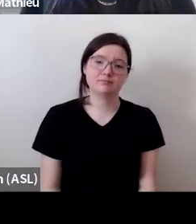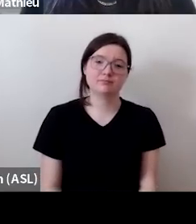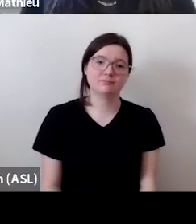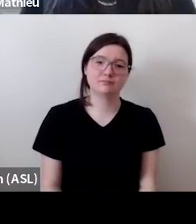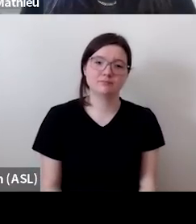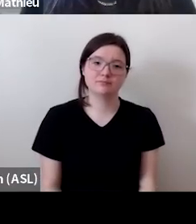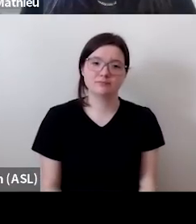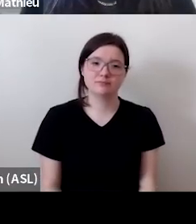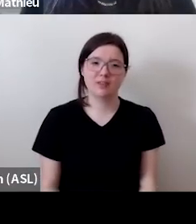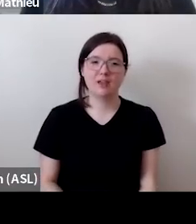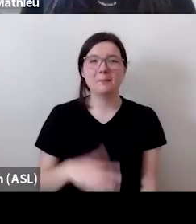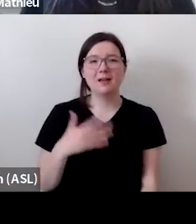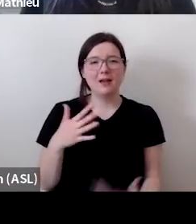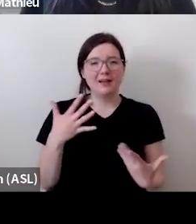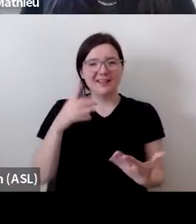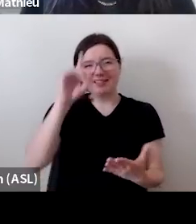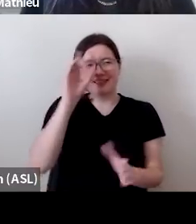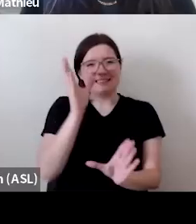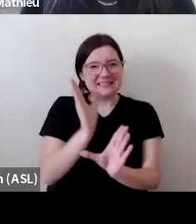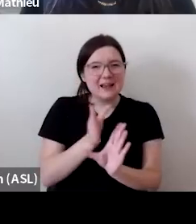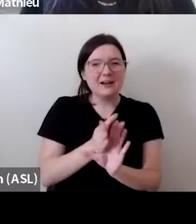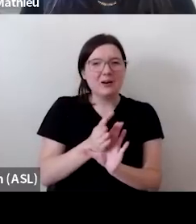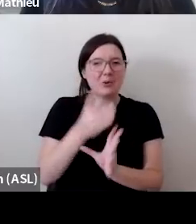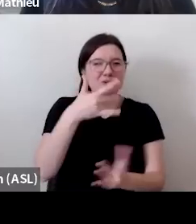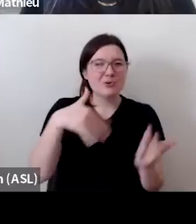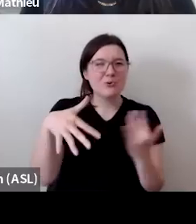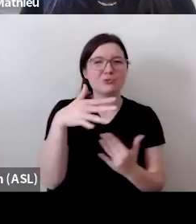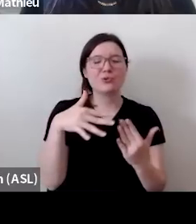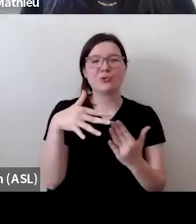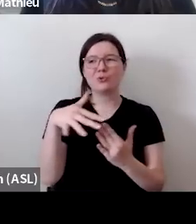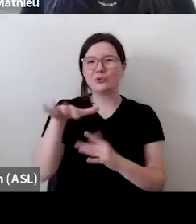like the psychosocial cultural elements can include,